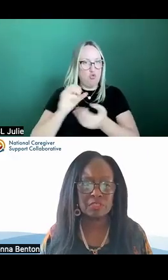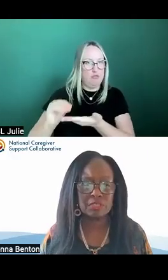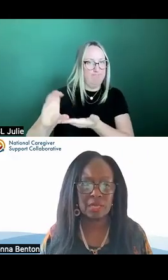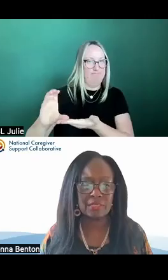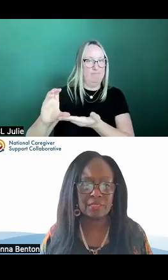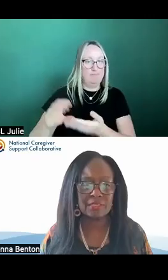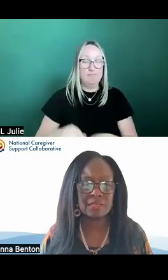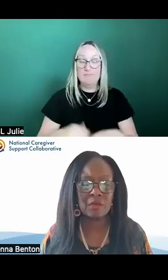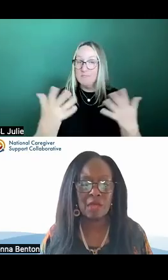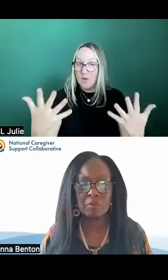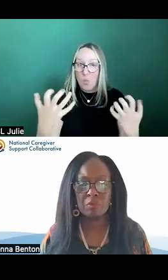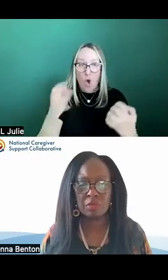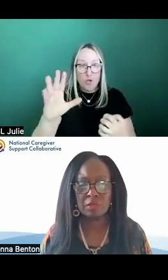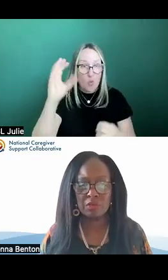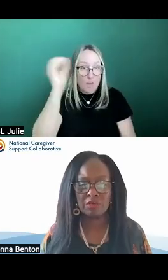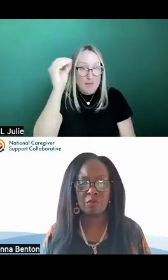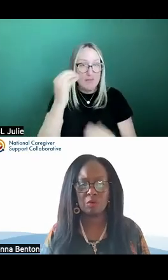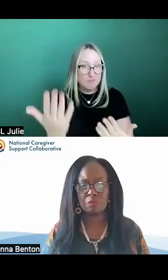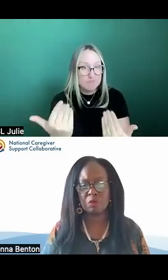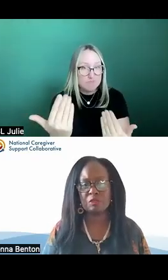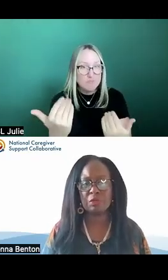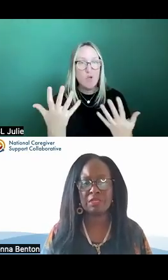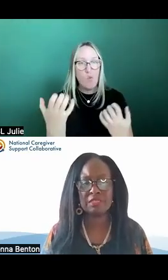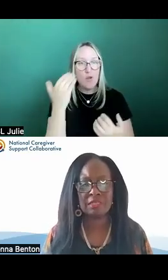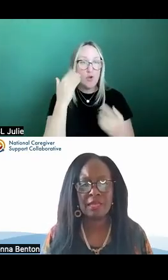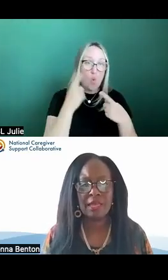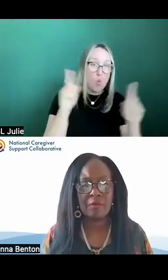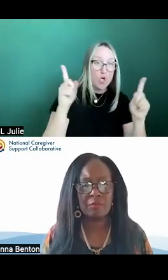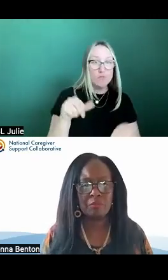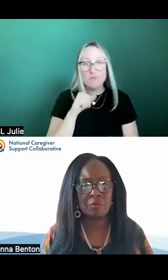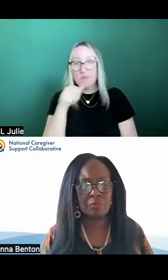and ideas and we really want to know what works and what doesn't and what would be